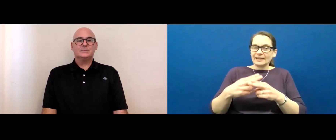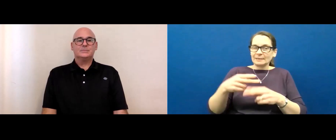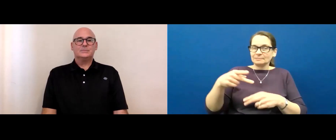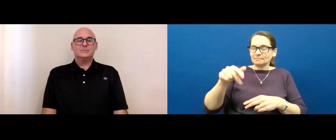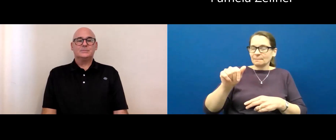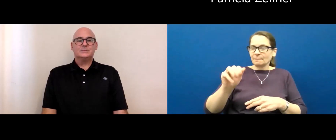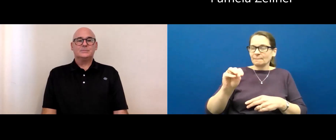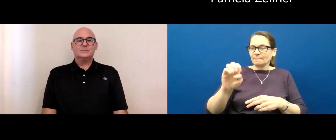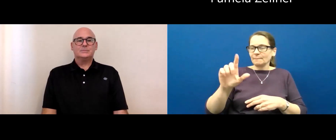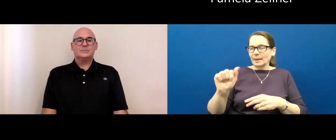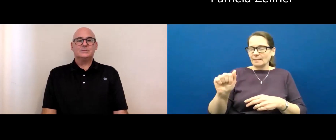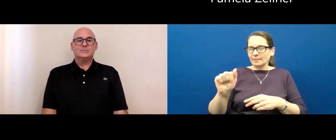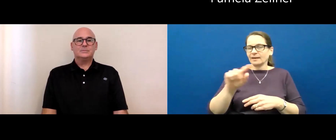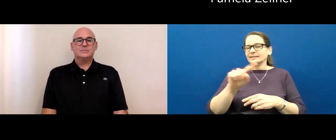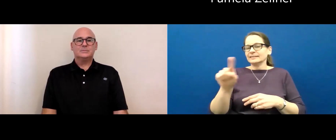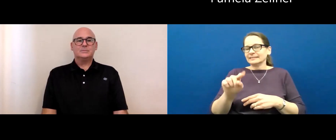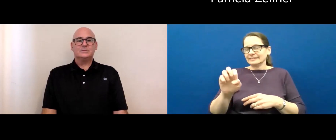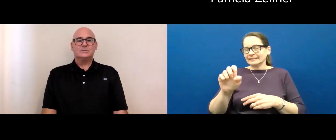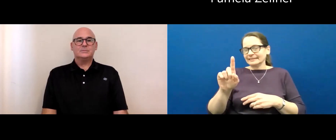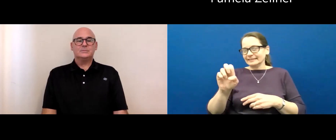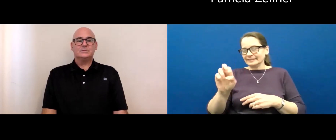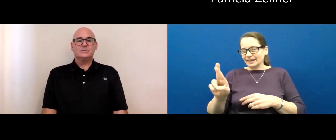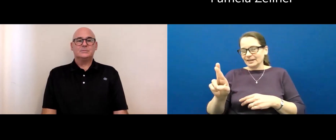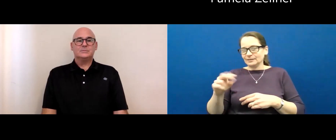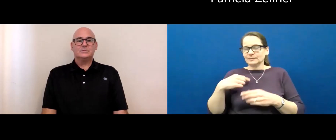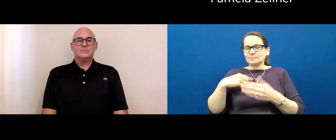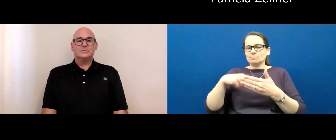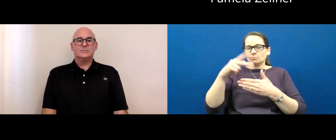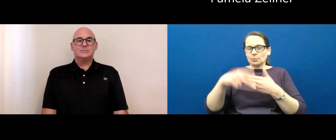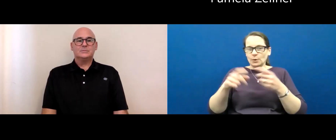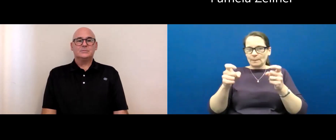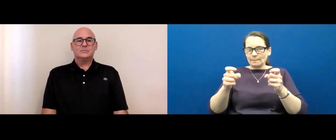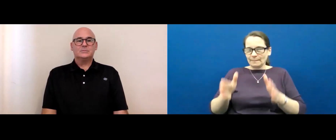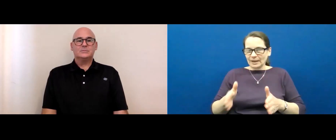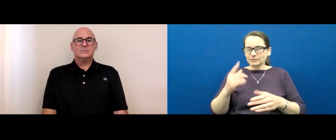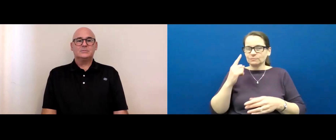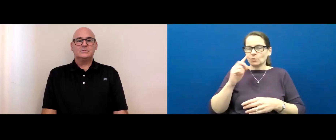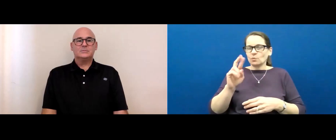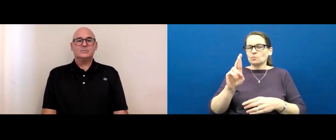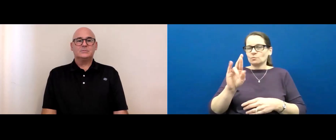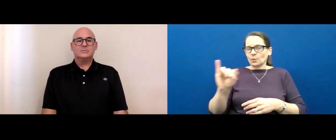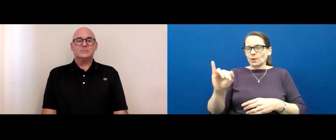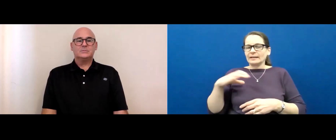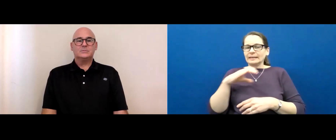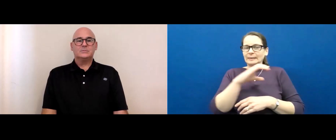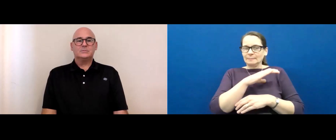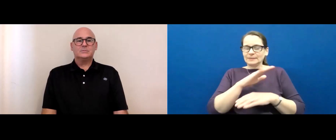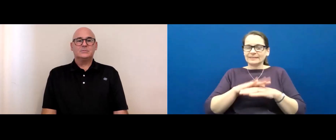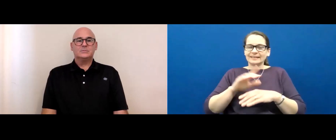my name is Pamela Zellner I am the Program Manager for the Rhode Island Commission on